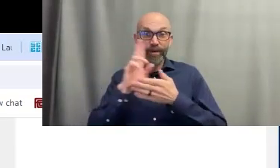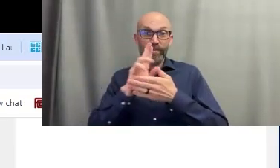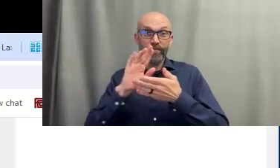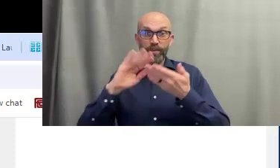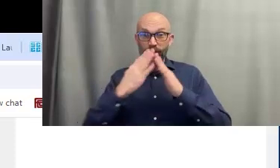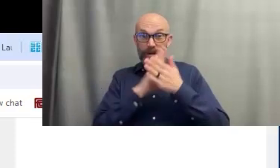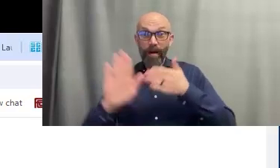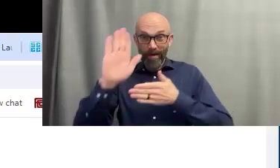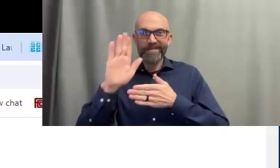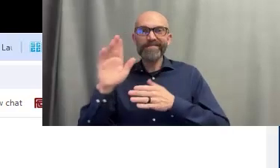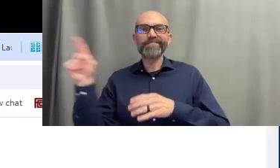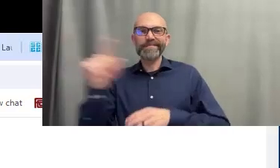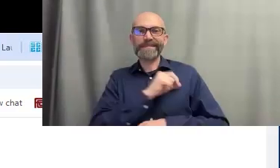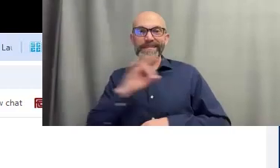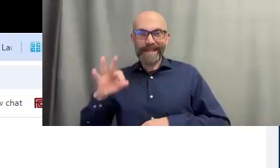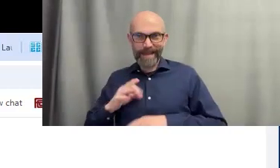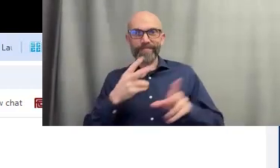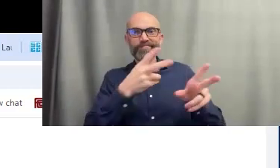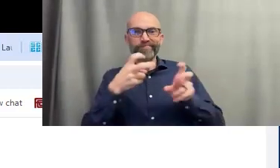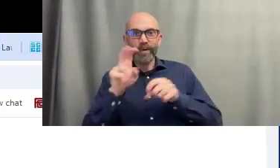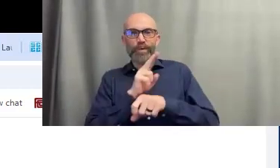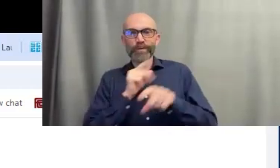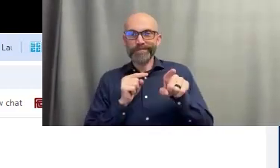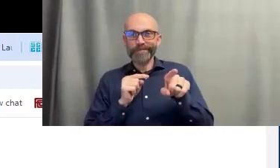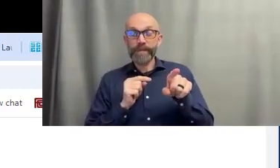So this is a really good collection, and these are mostly textbooks.